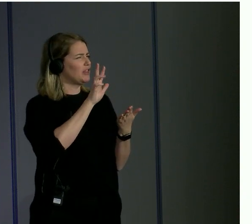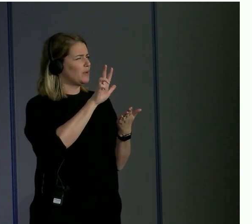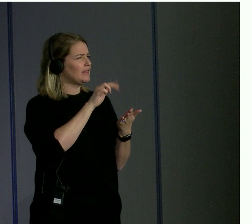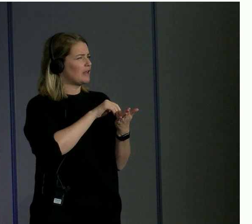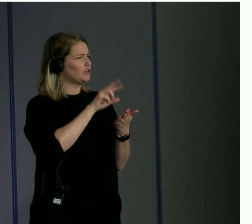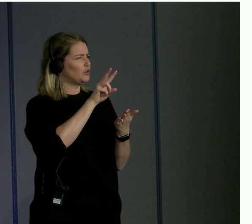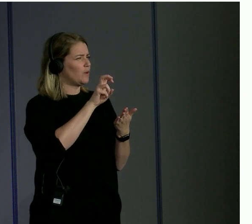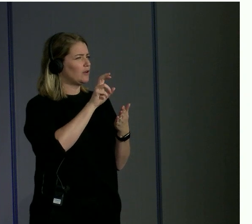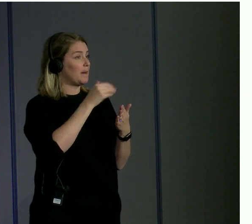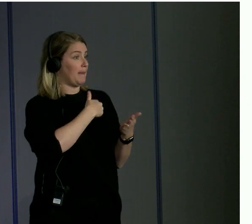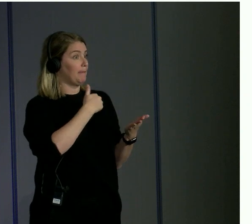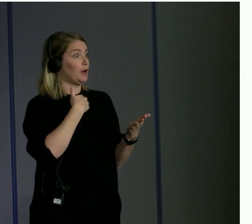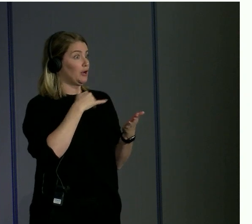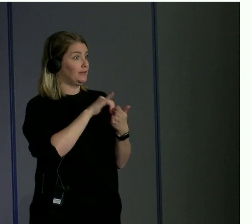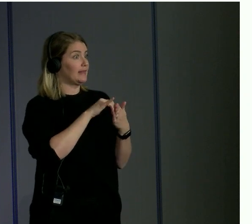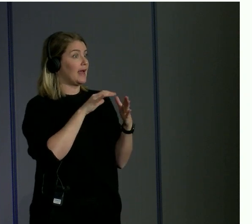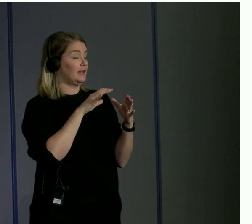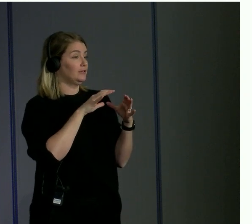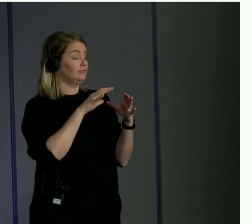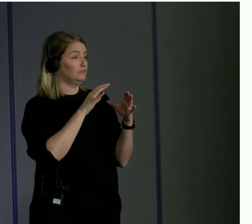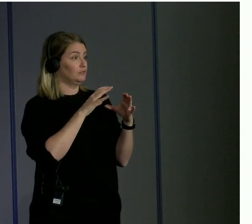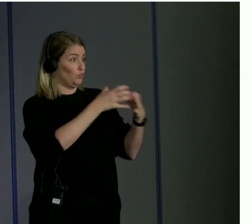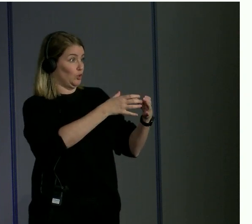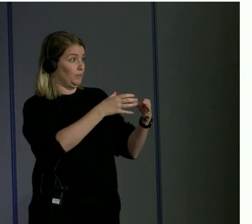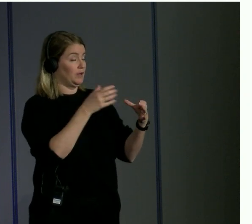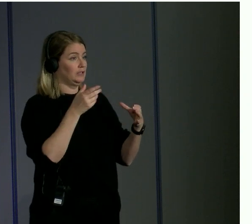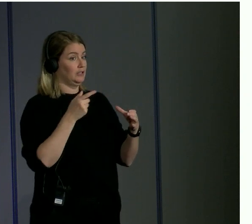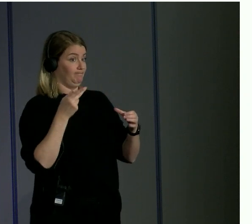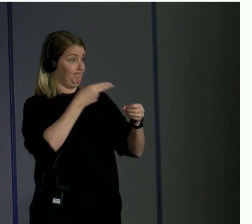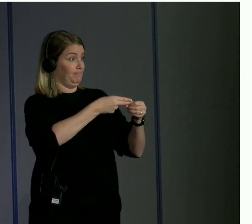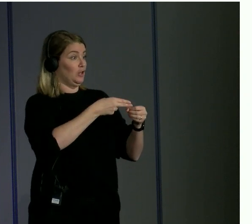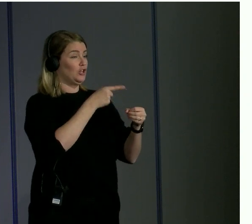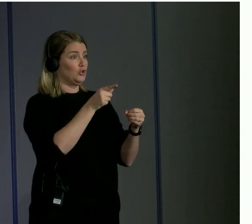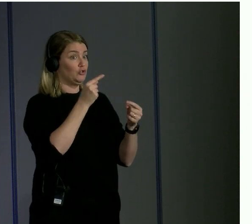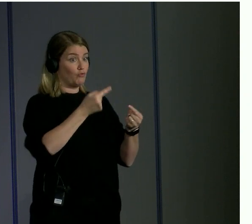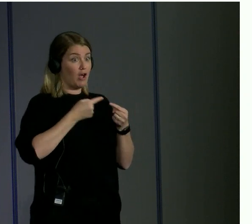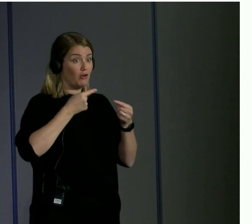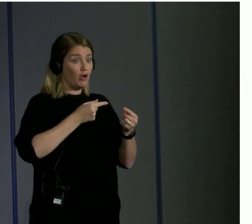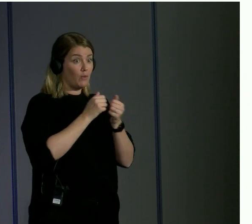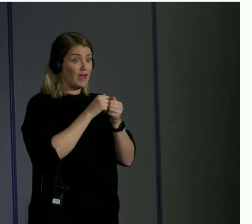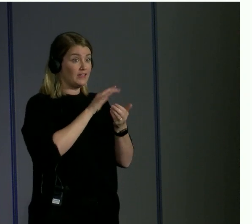that group. If you're struggling with document accessibility, your answers, your questions will